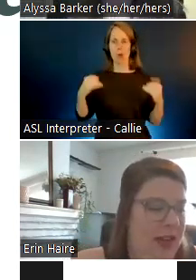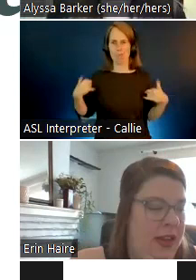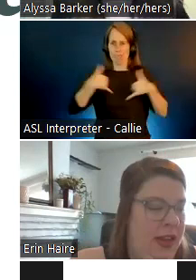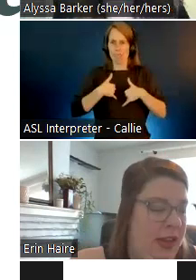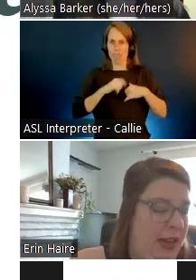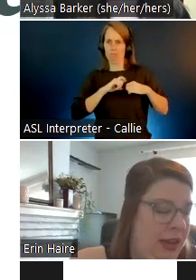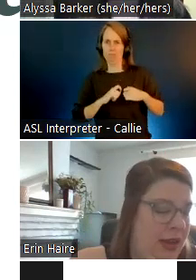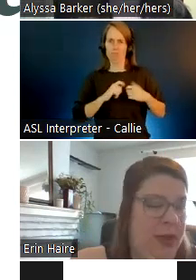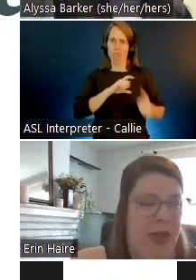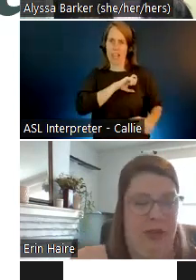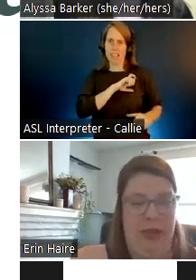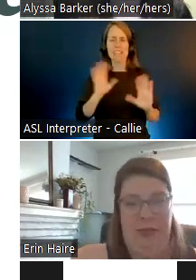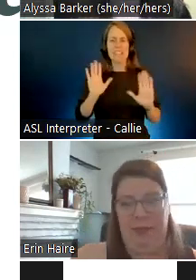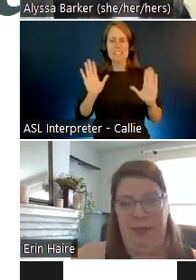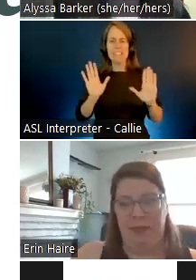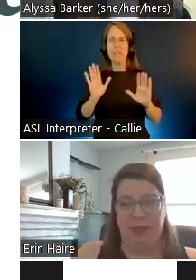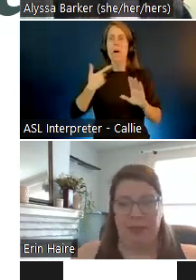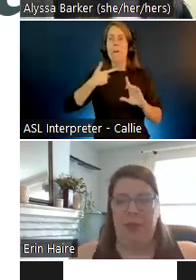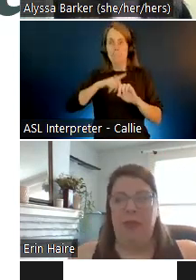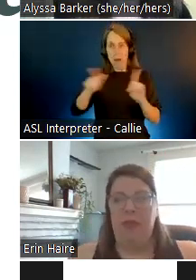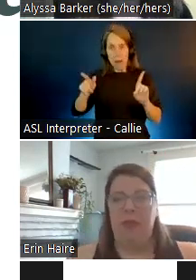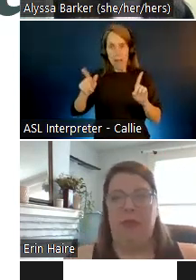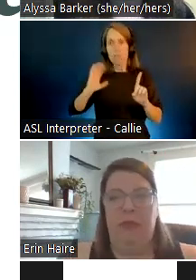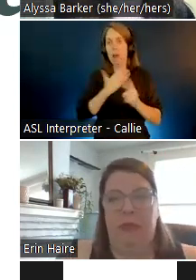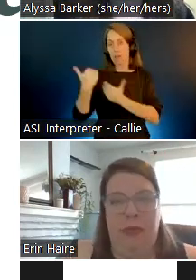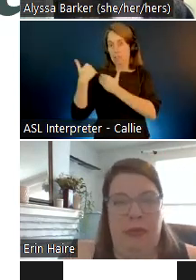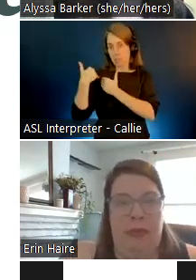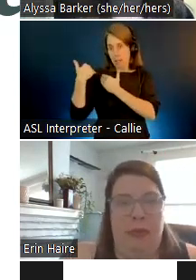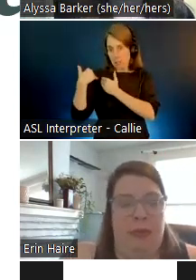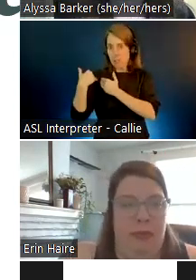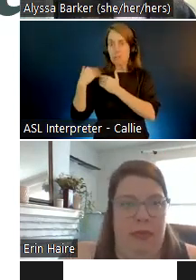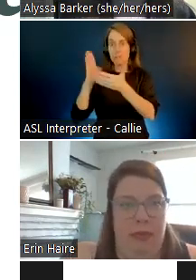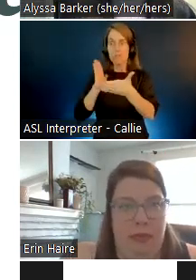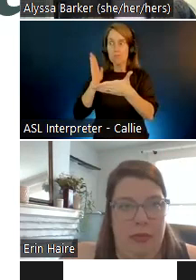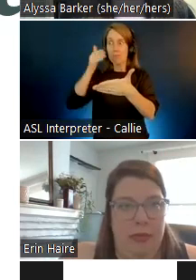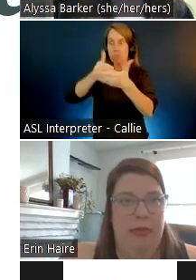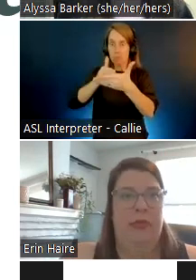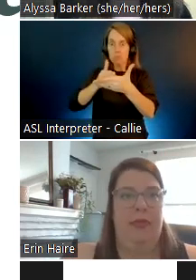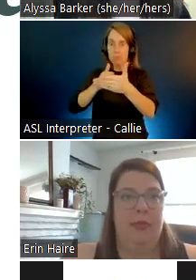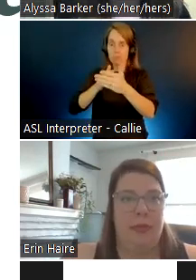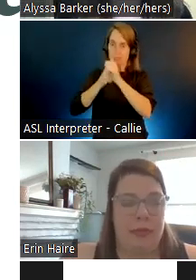we are we are tasked with enforcing civil rights in the state um so that includes the employment